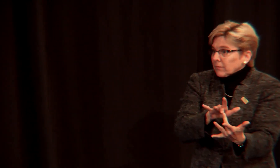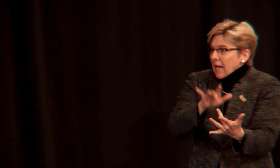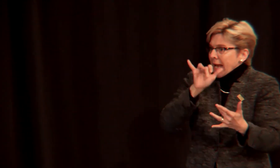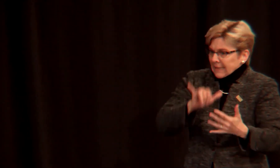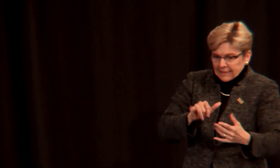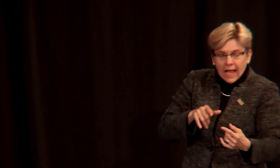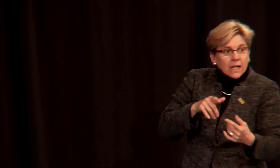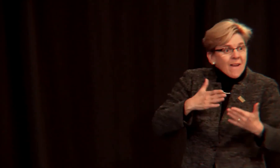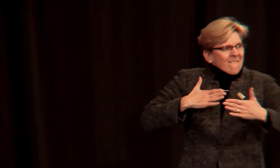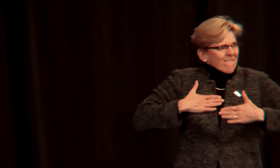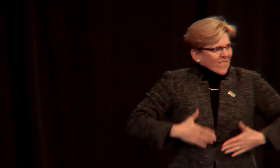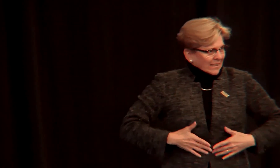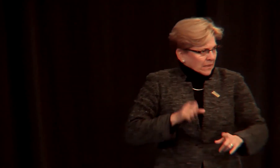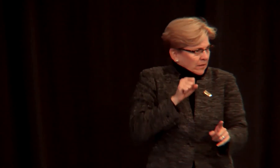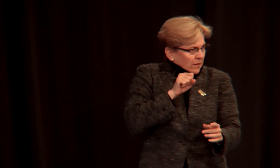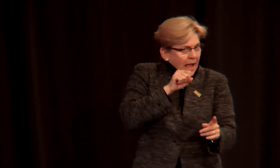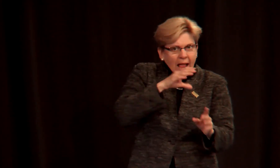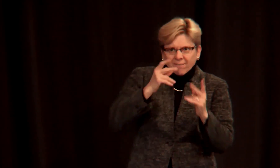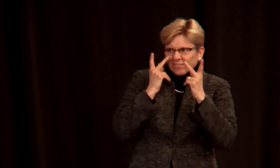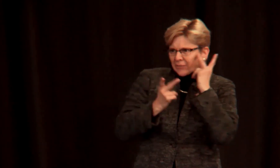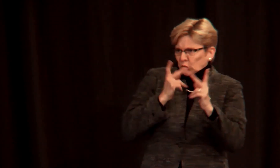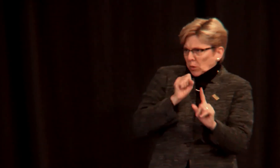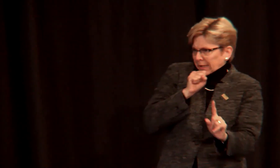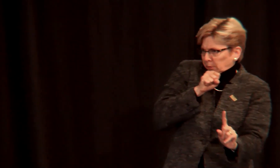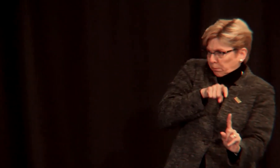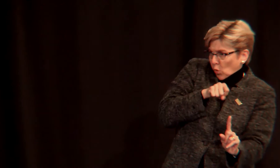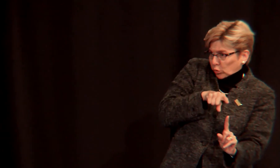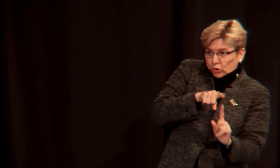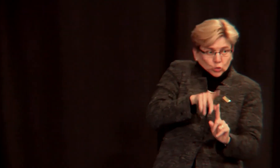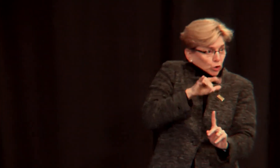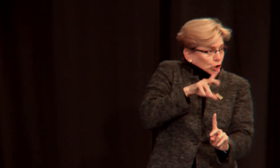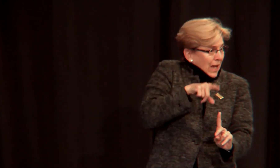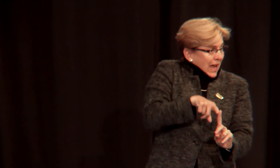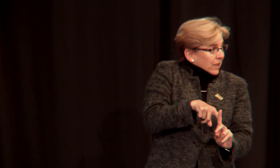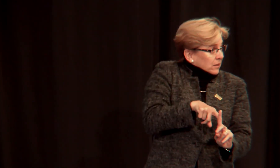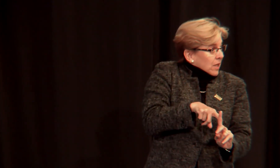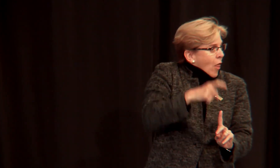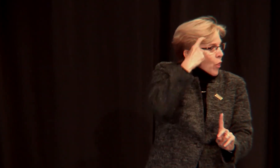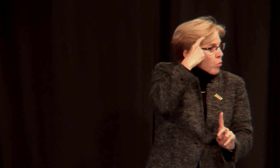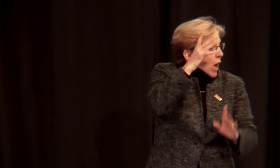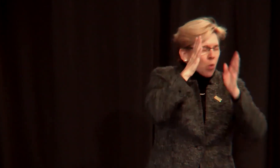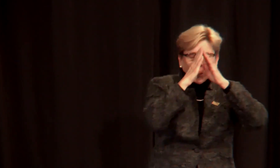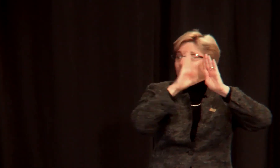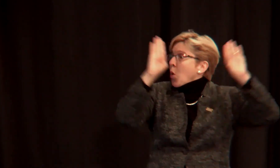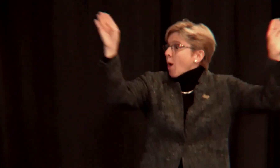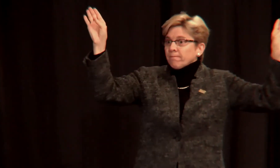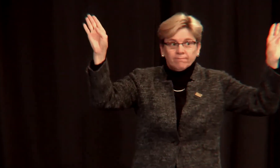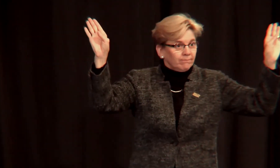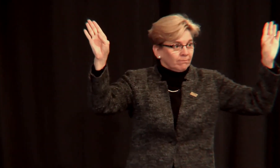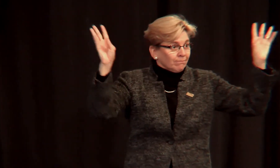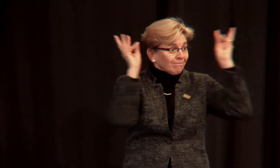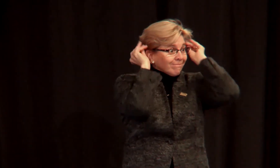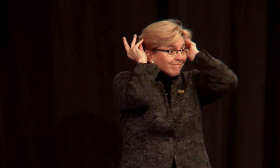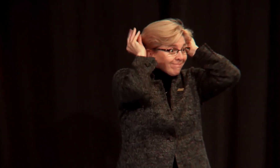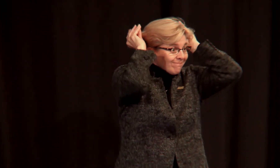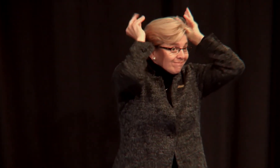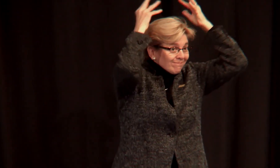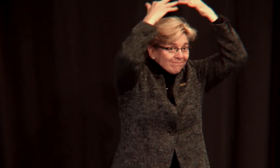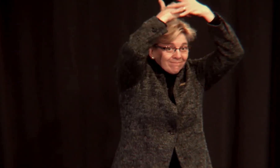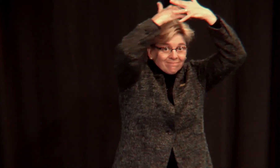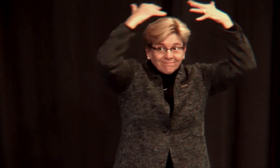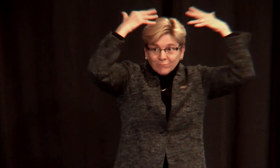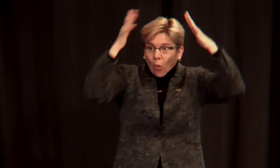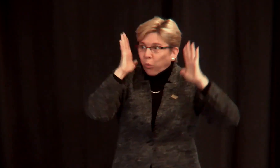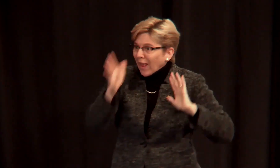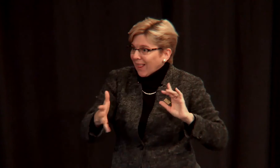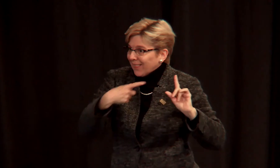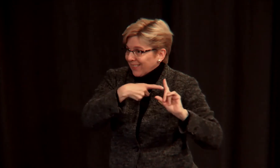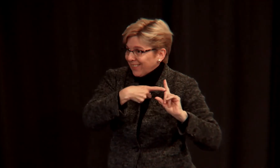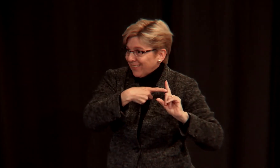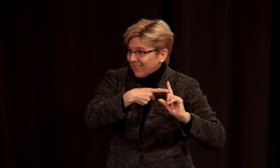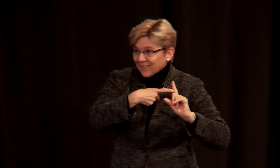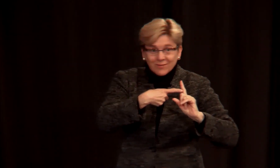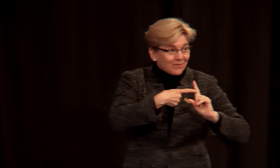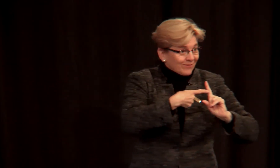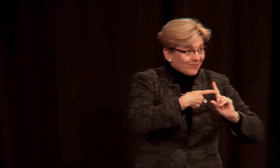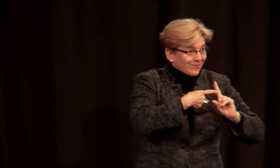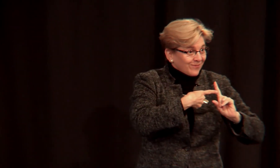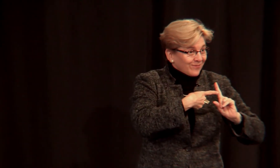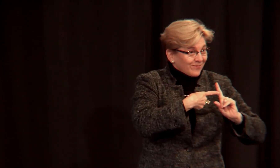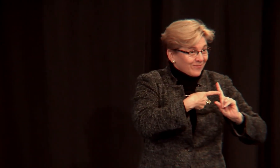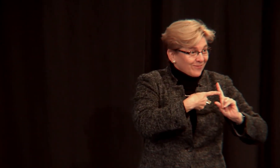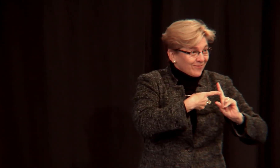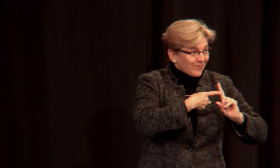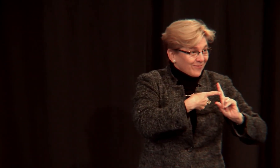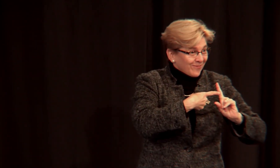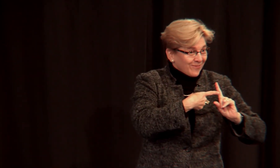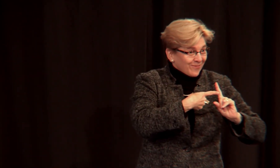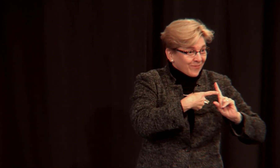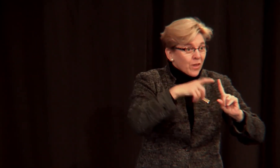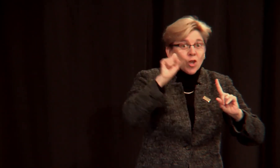with that physical exposure or visual exposure to the child the brain will open right up and come alive.